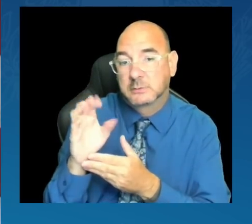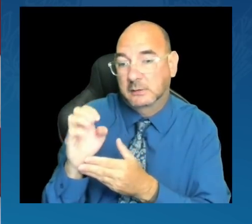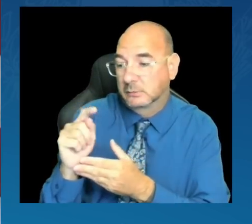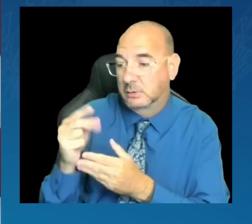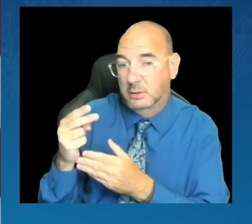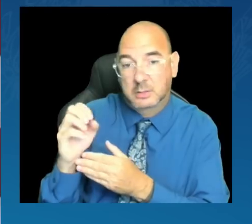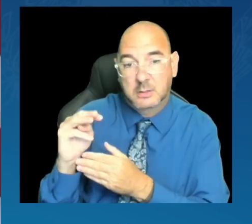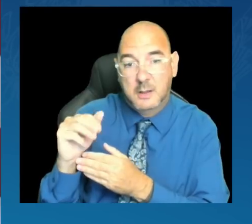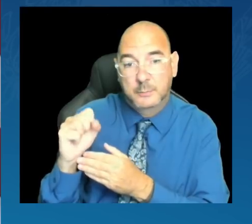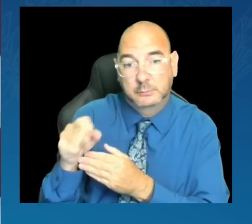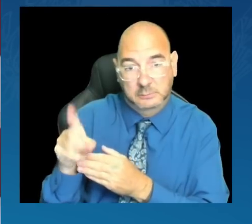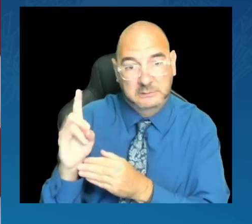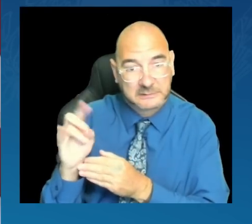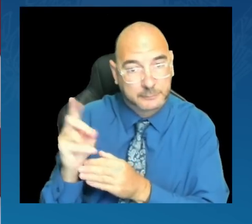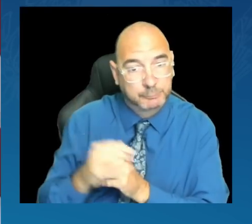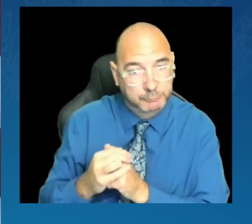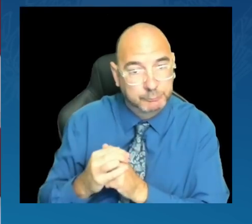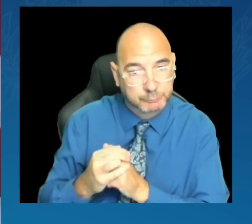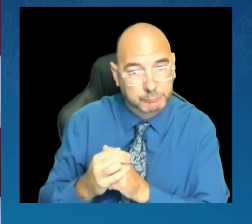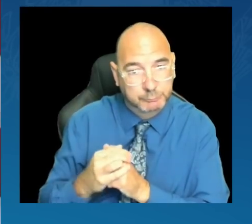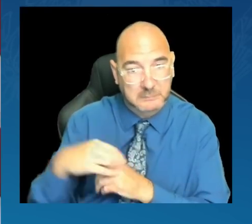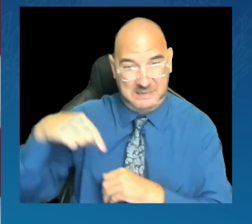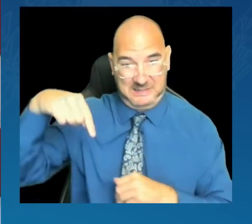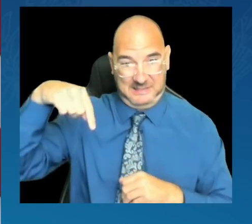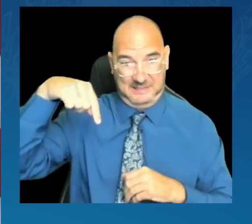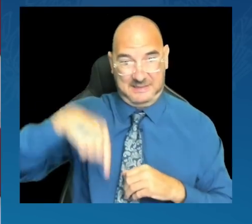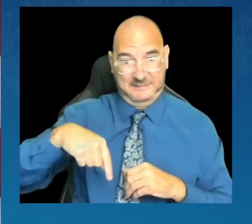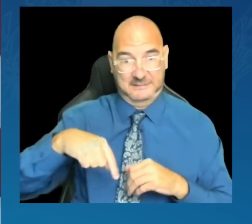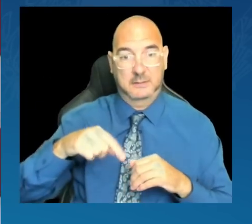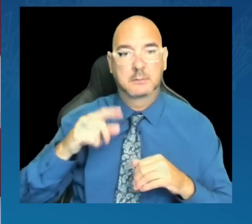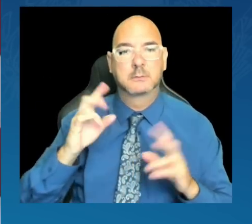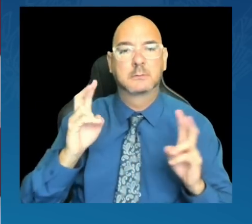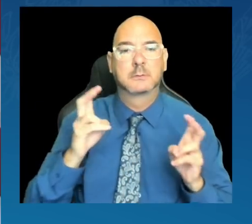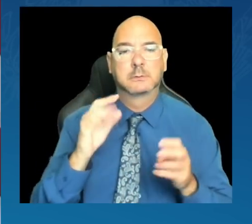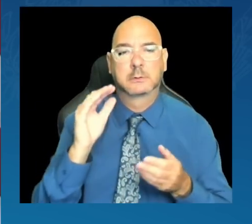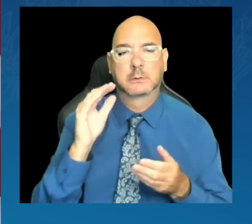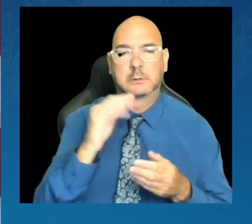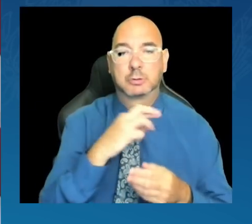that this puts at risk an individual's right to make decisions about contraception,